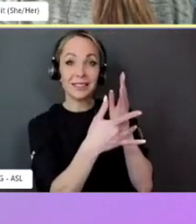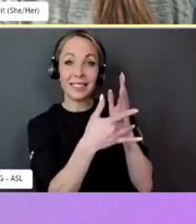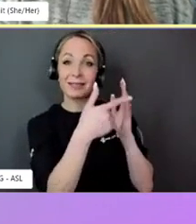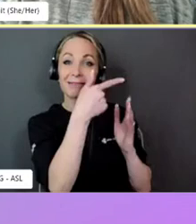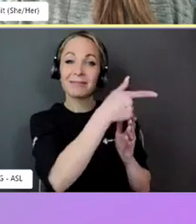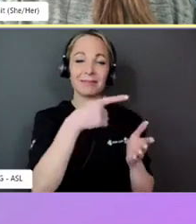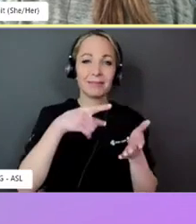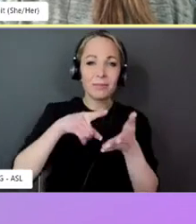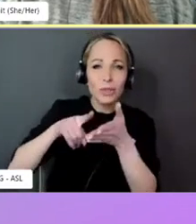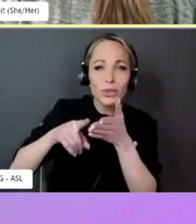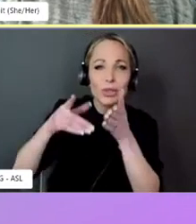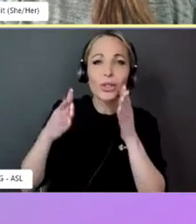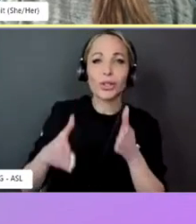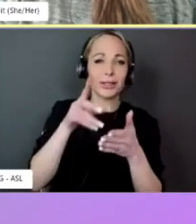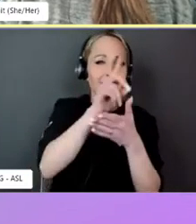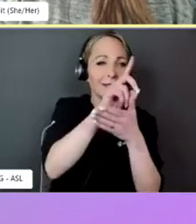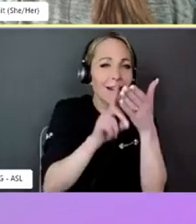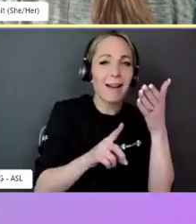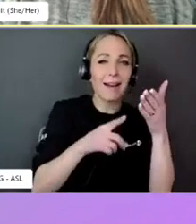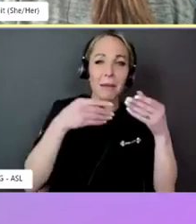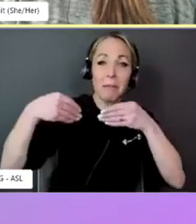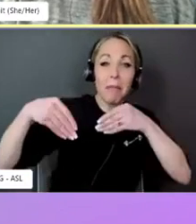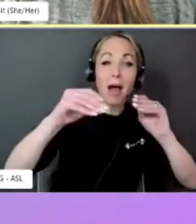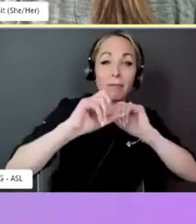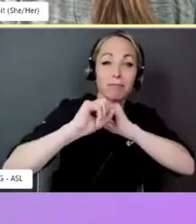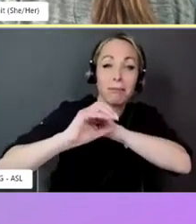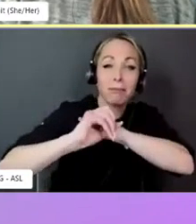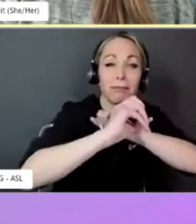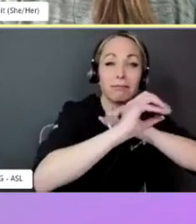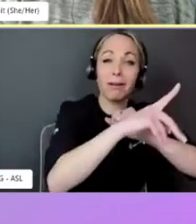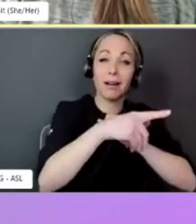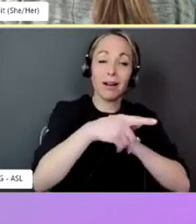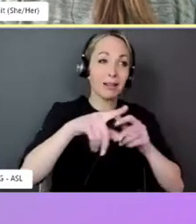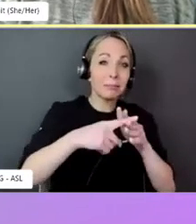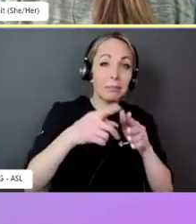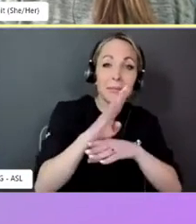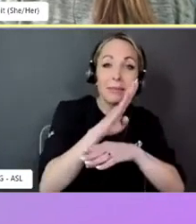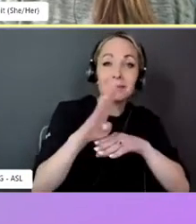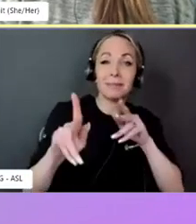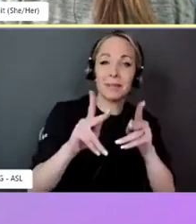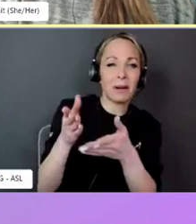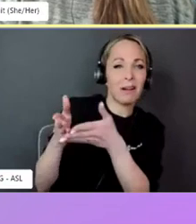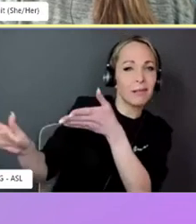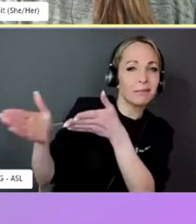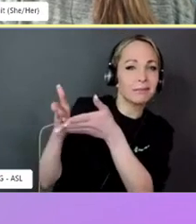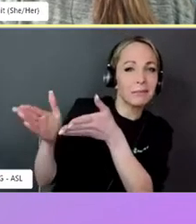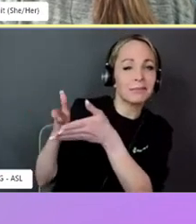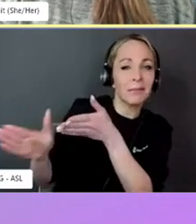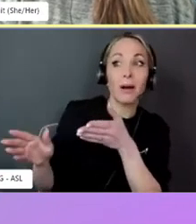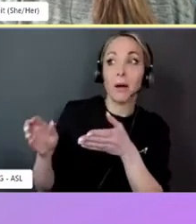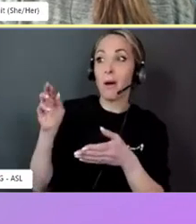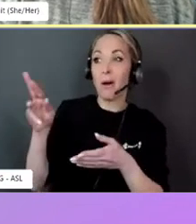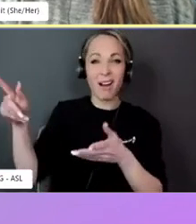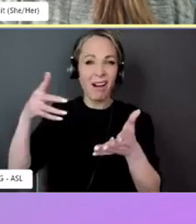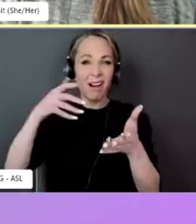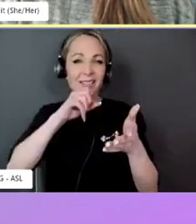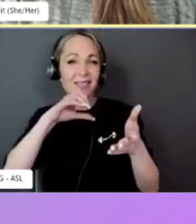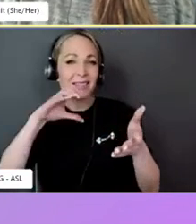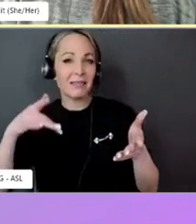specifically the older exclusion of adults from digital technology by researchers, designers, marketing strategists, and entrepreneurs,